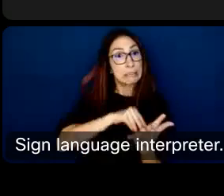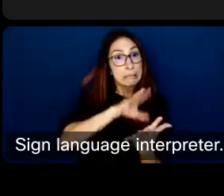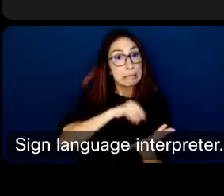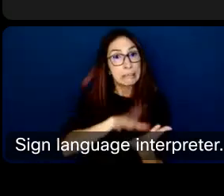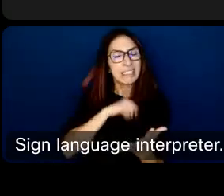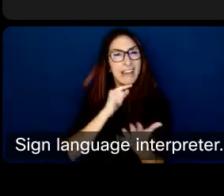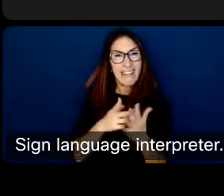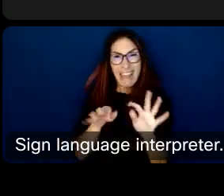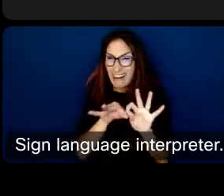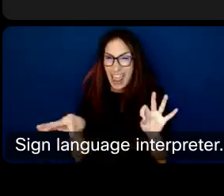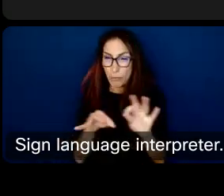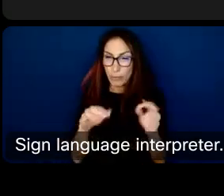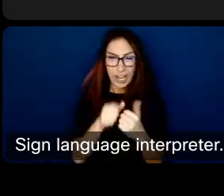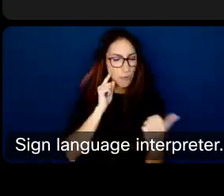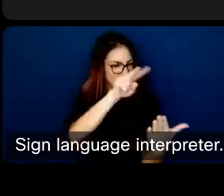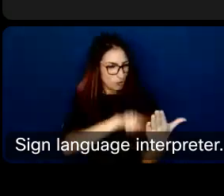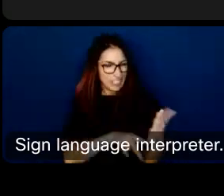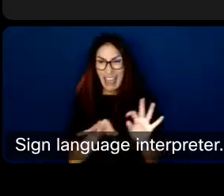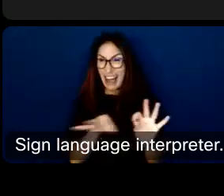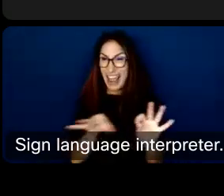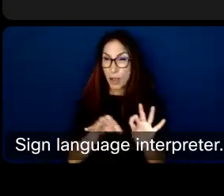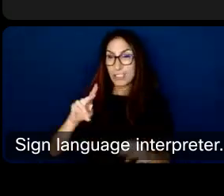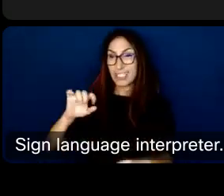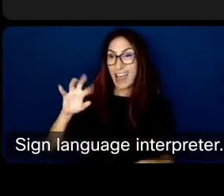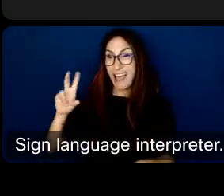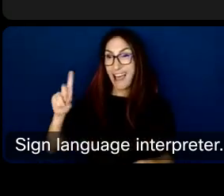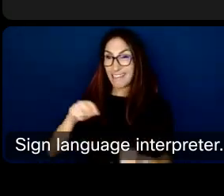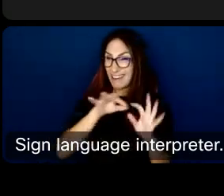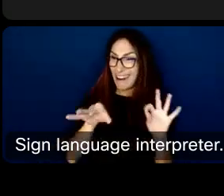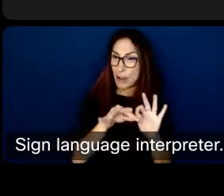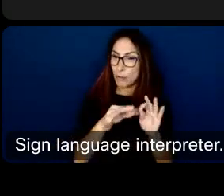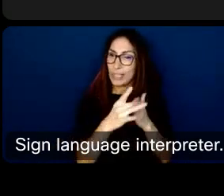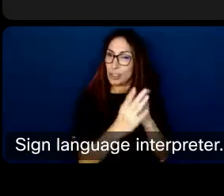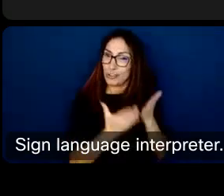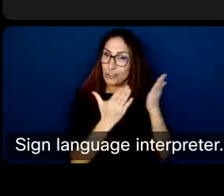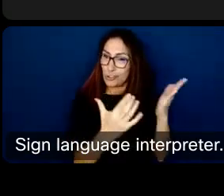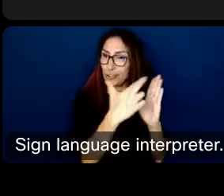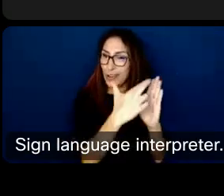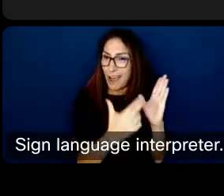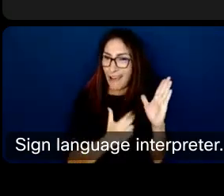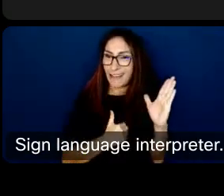reading it to make sure that when you're writing or that you're speaking that you're using language that's not